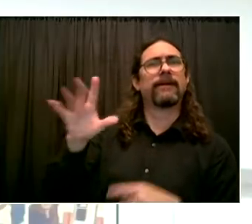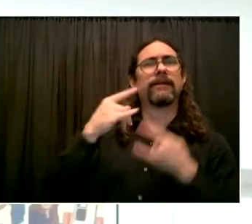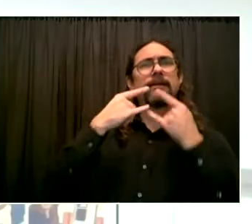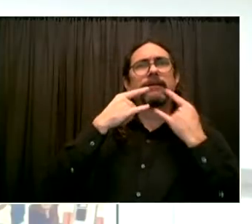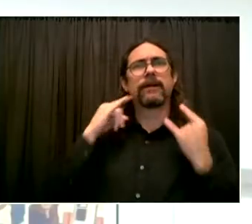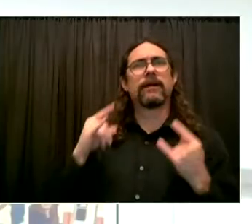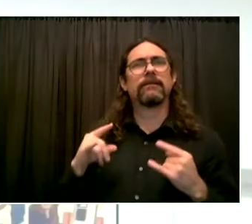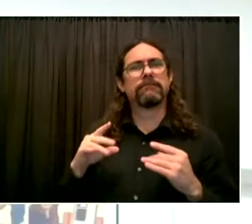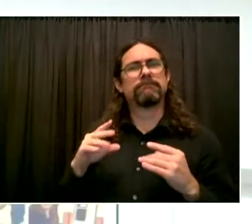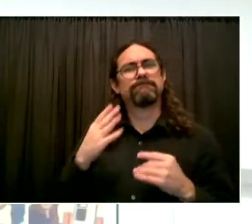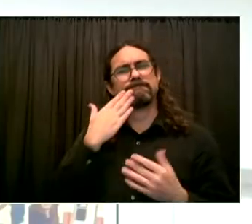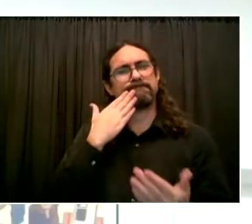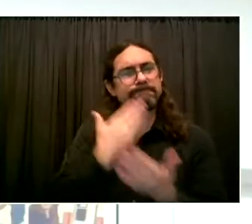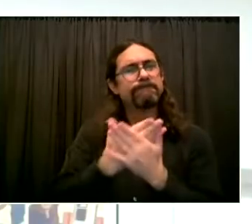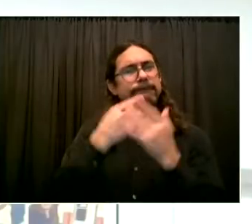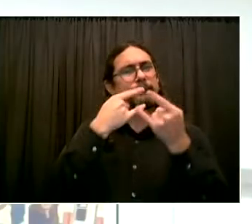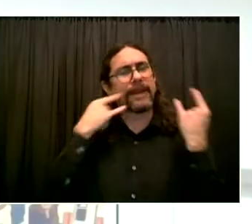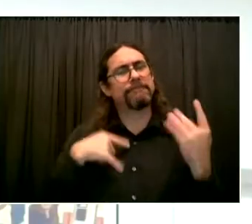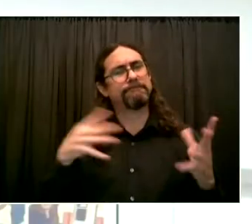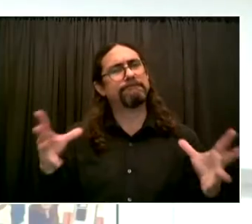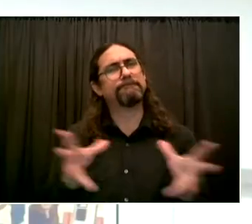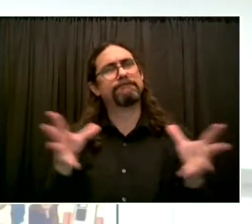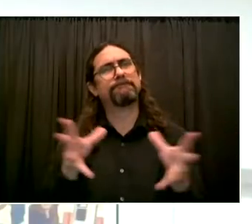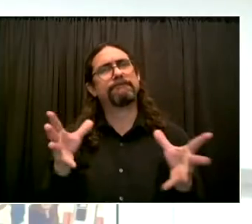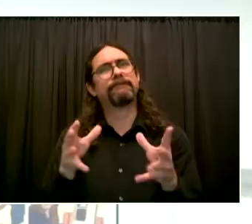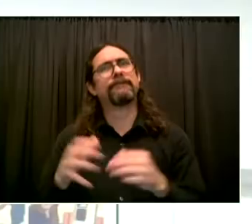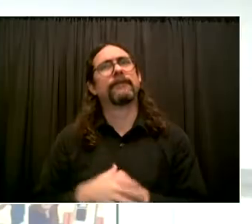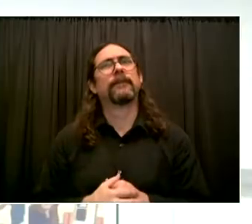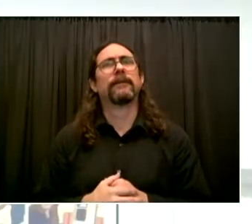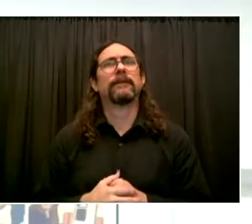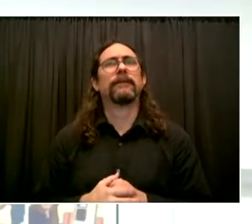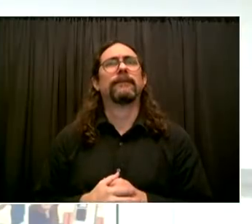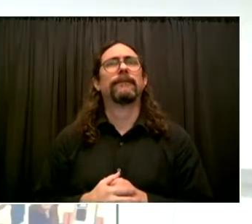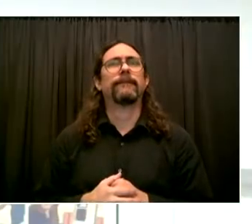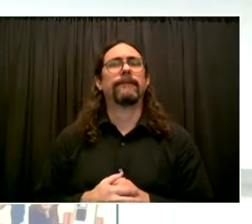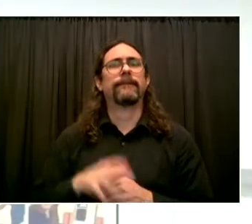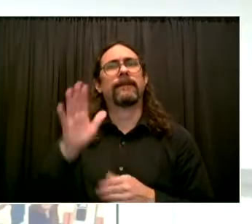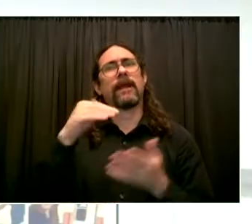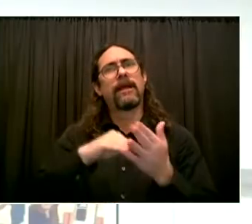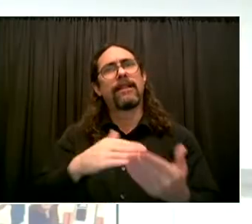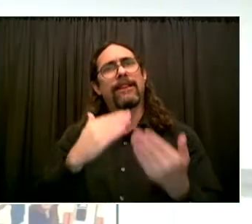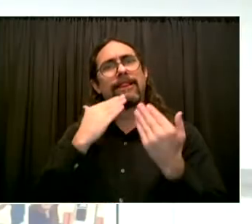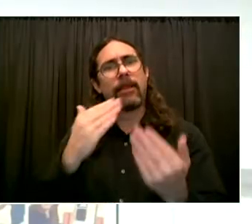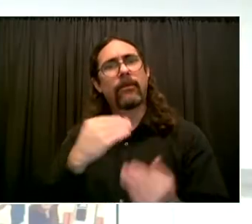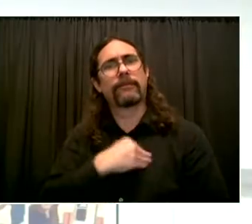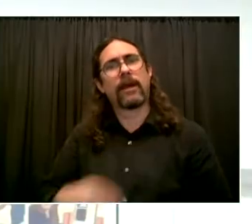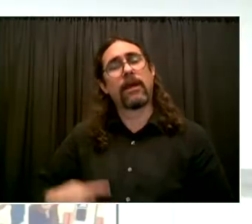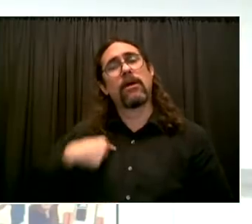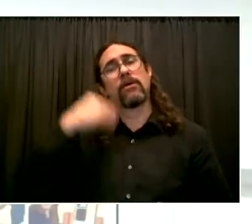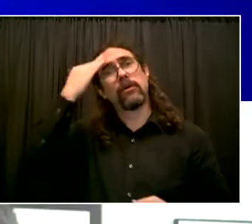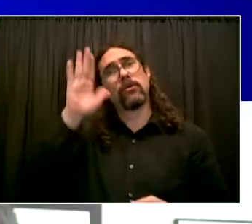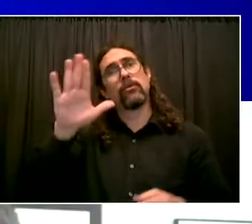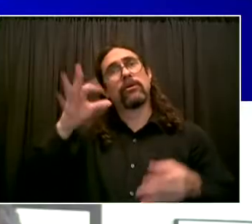AND KF 94 FOR THOSE AT HIGHER RISK. THANK YOU MR.